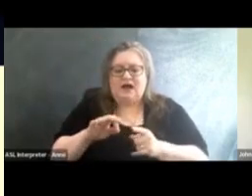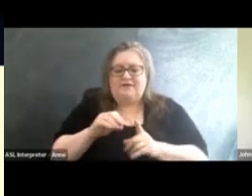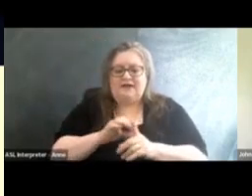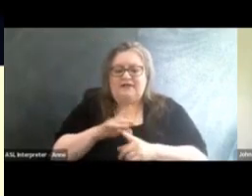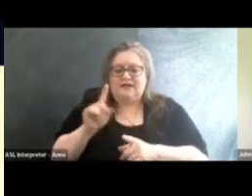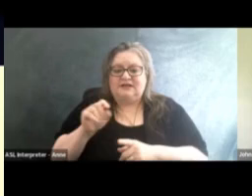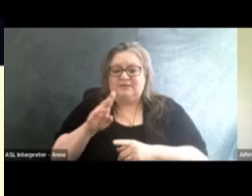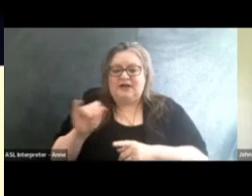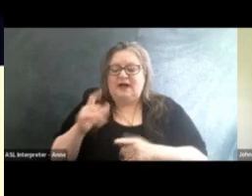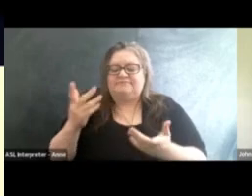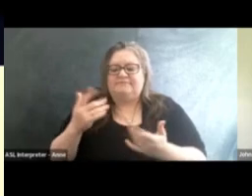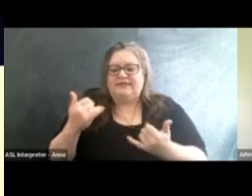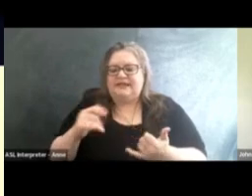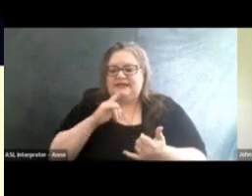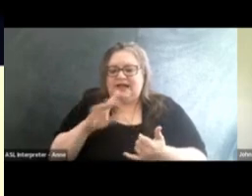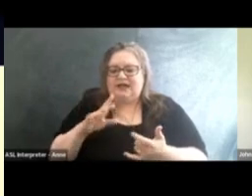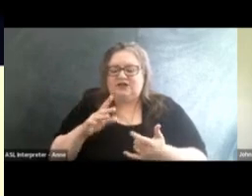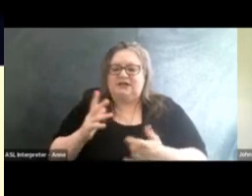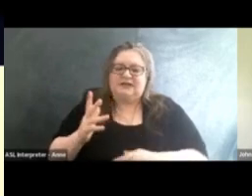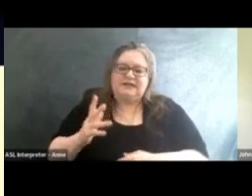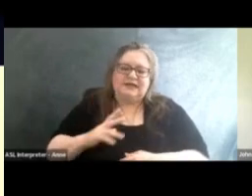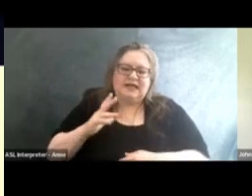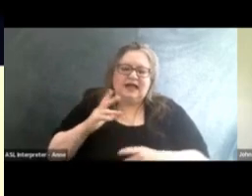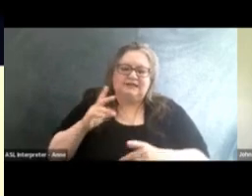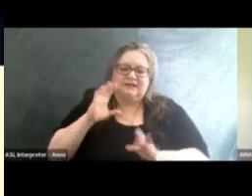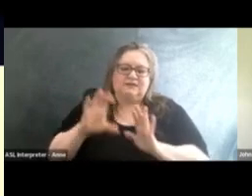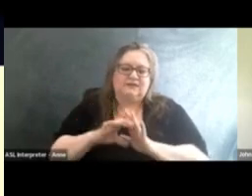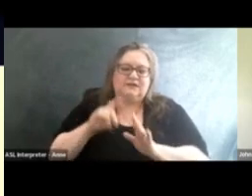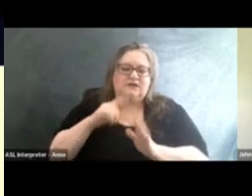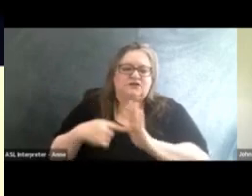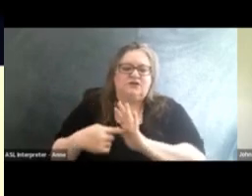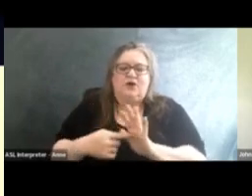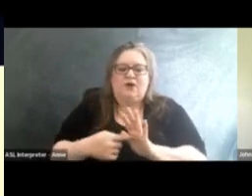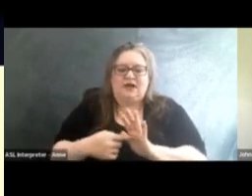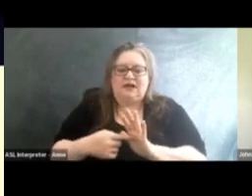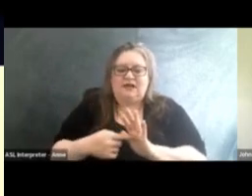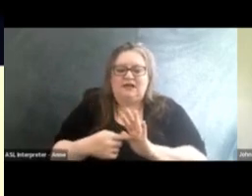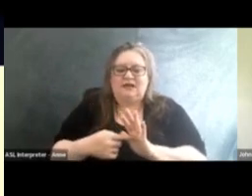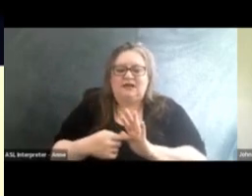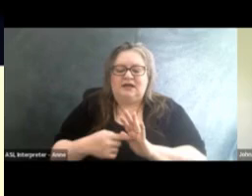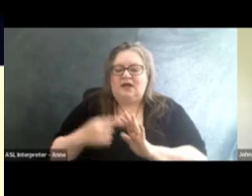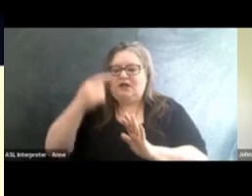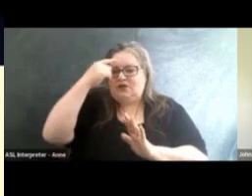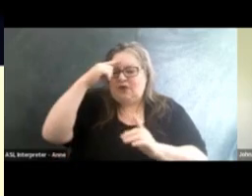brain injury. This is actually the classic schematic showing the the neuronal systems under